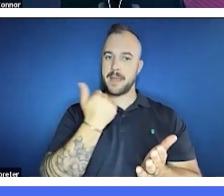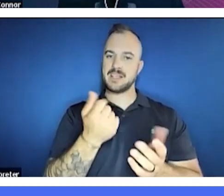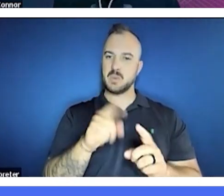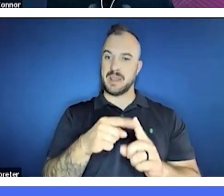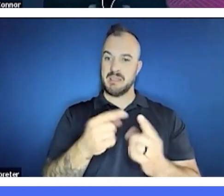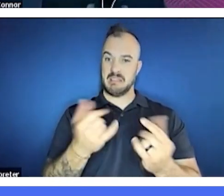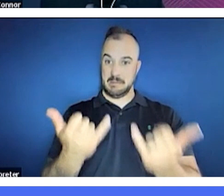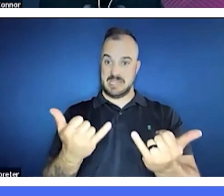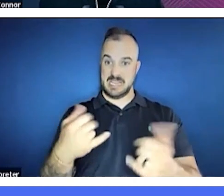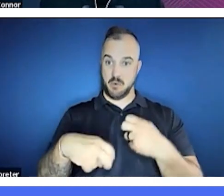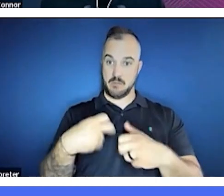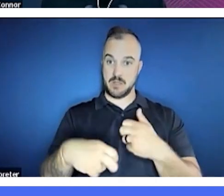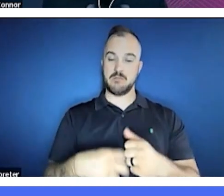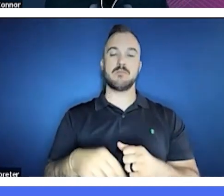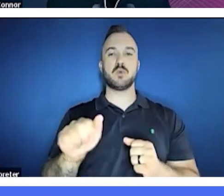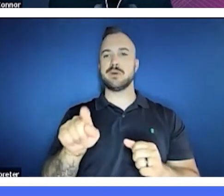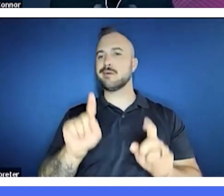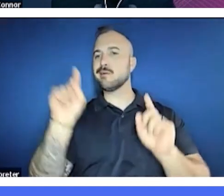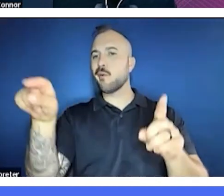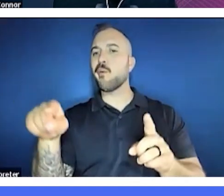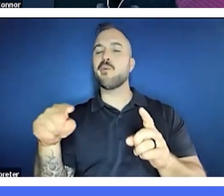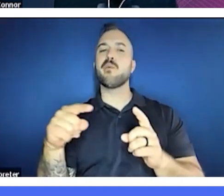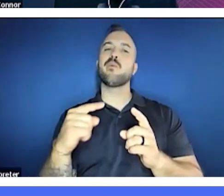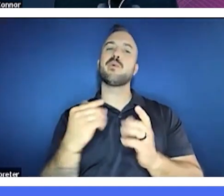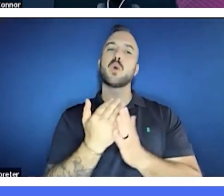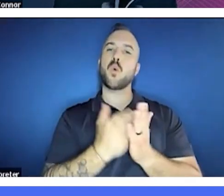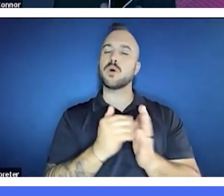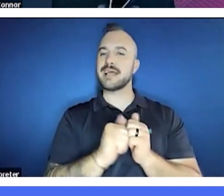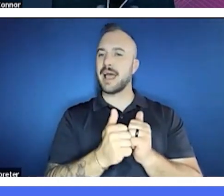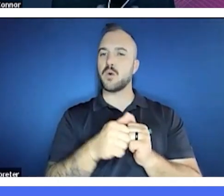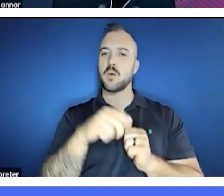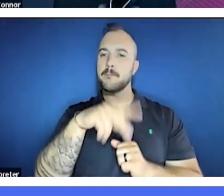I could go out and you could take a course on how to make your PowerPoint document or PowerPoint doc more accessible